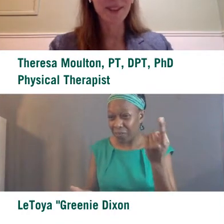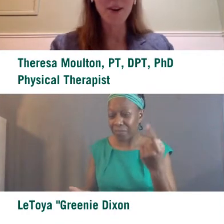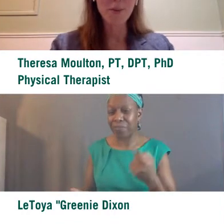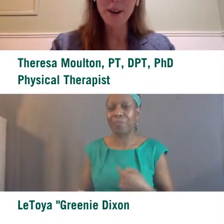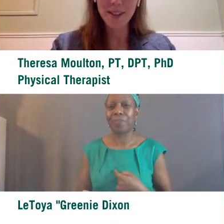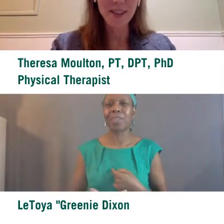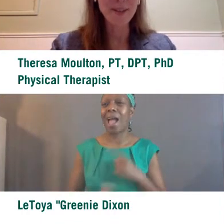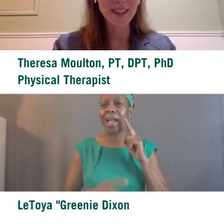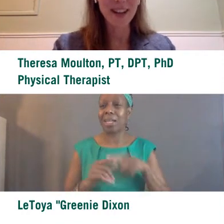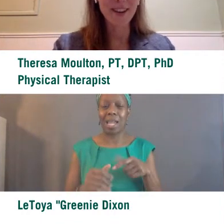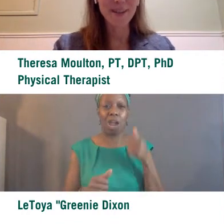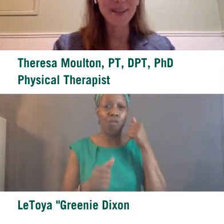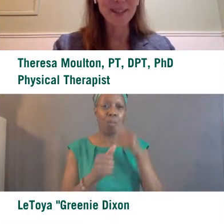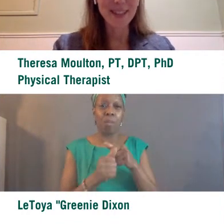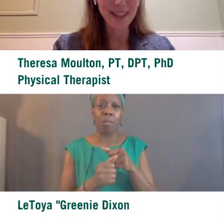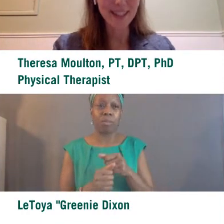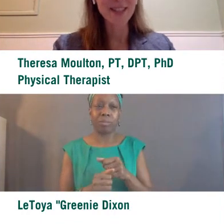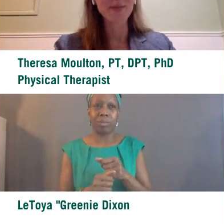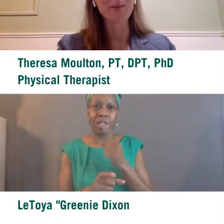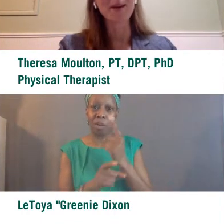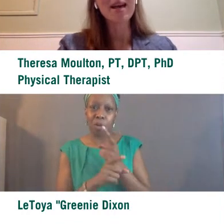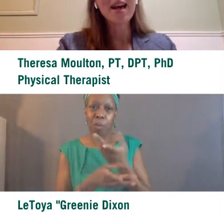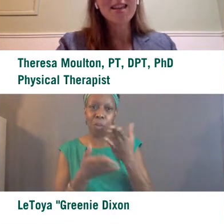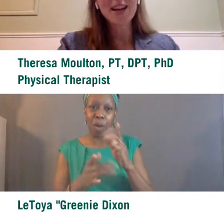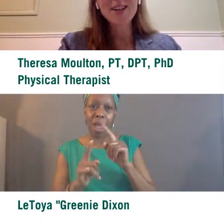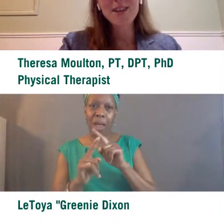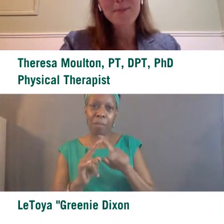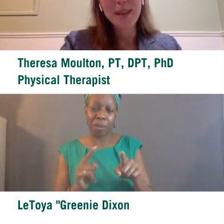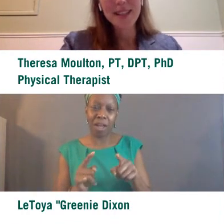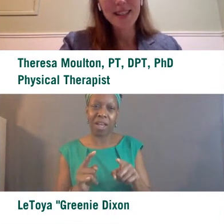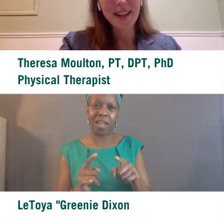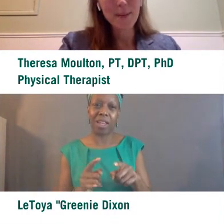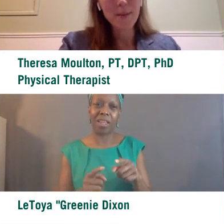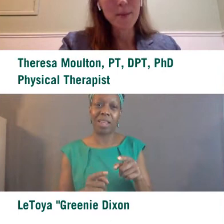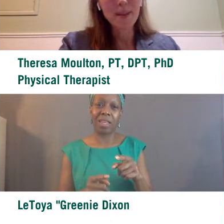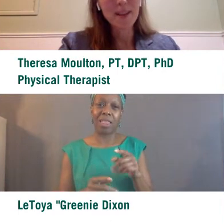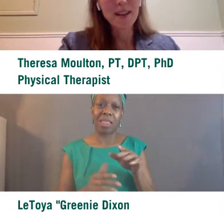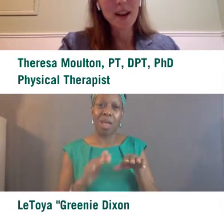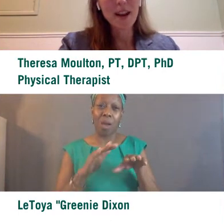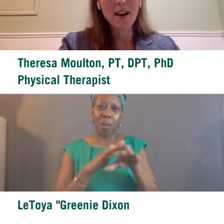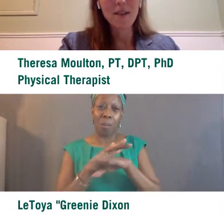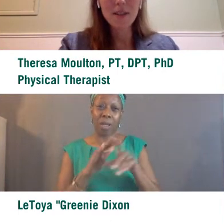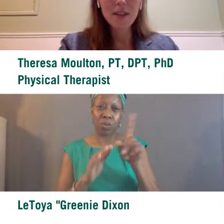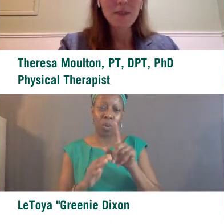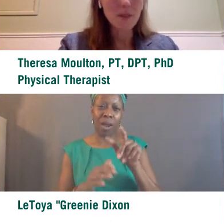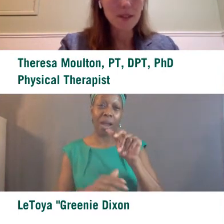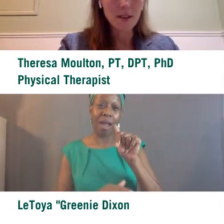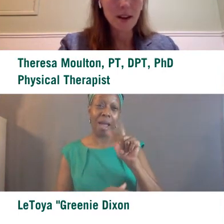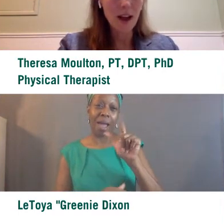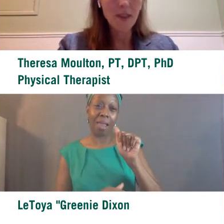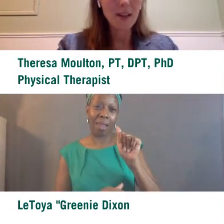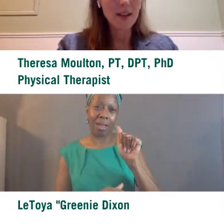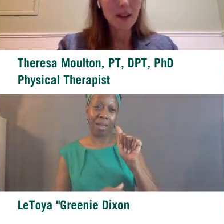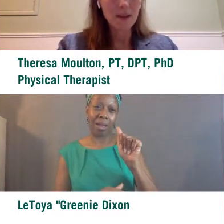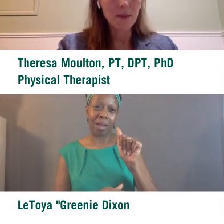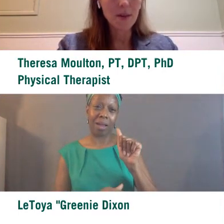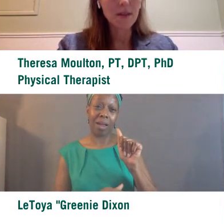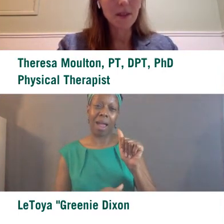or are apparently what the acronym exactly is for. But they're actually based in Alabama but they are really focused on having a network